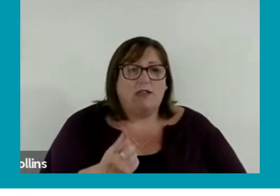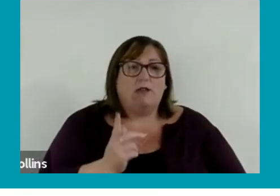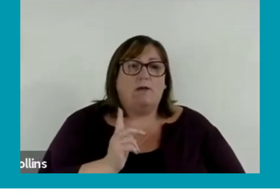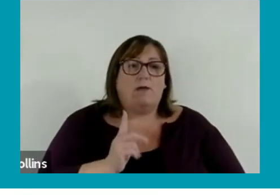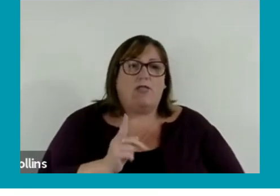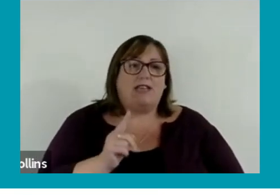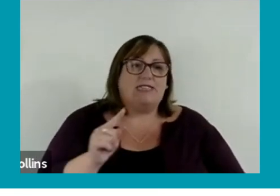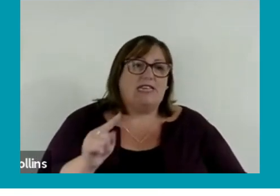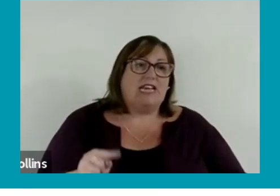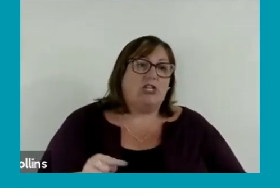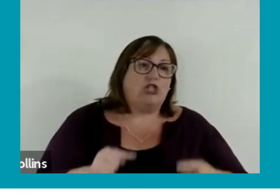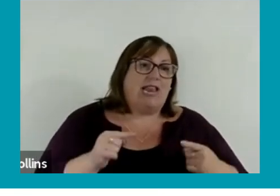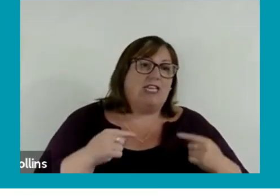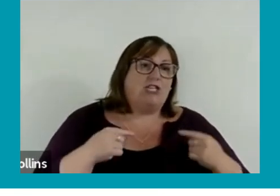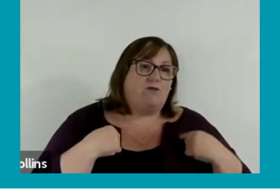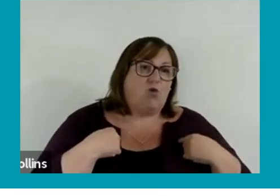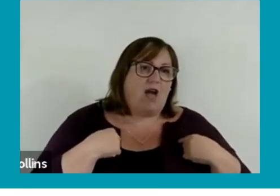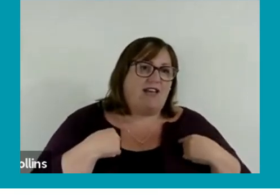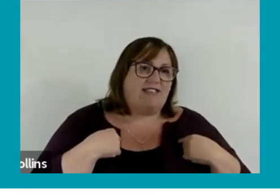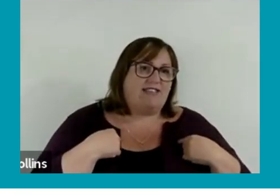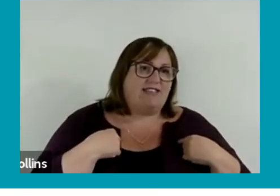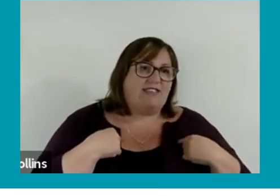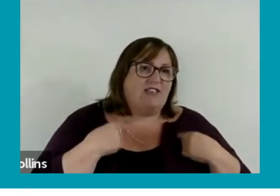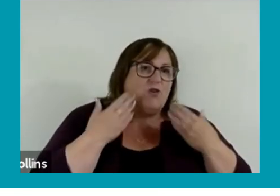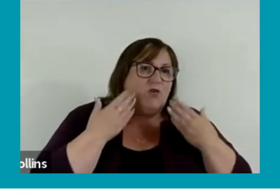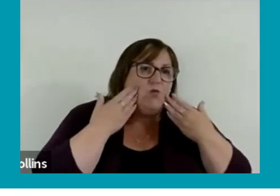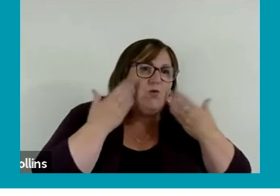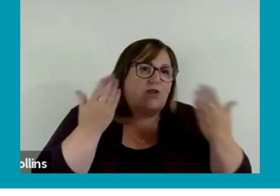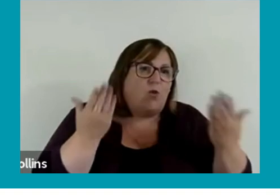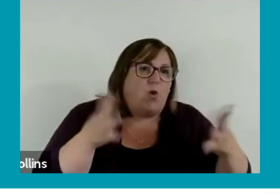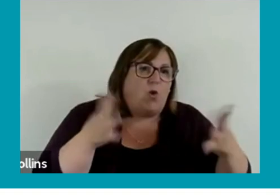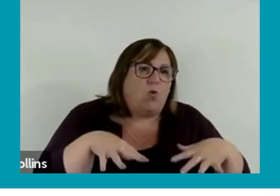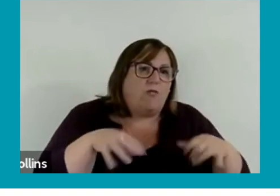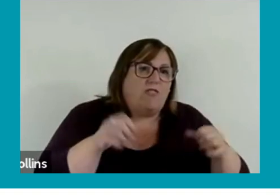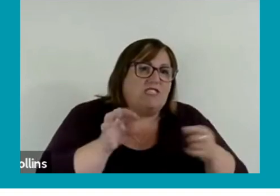targets we almost don't know our starting point that the team are doing quite a lot of work to